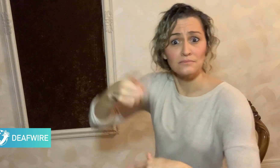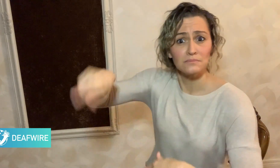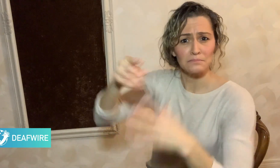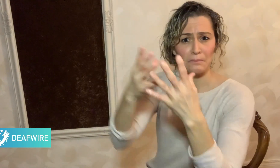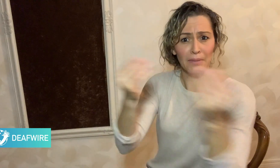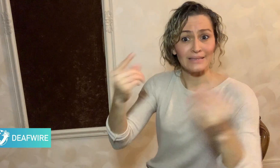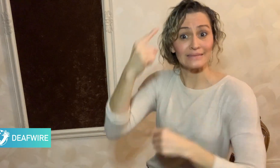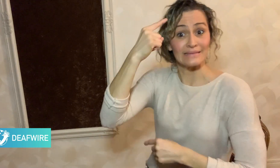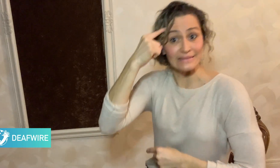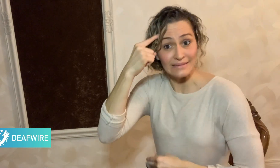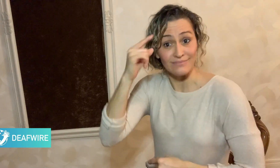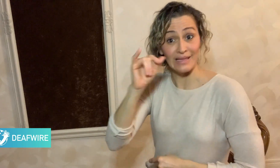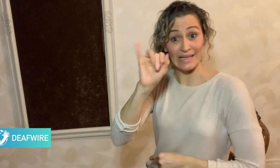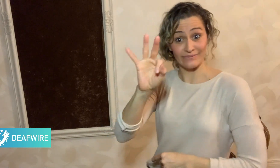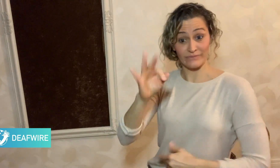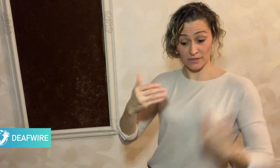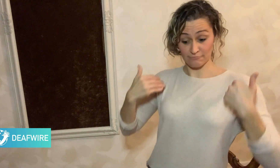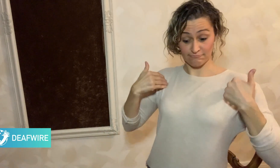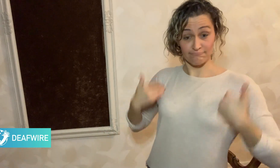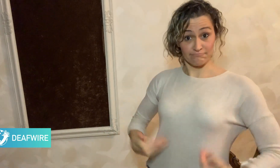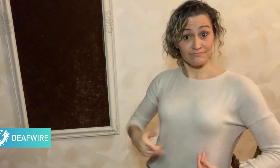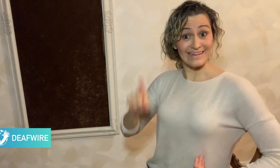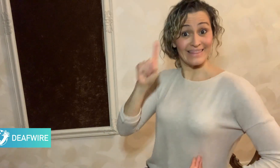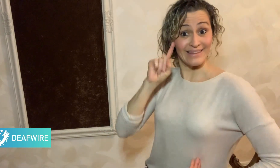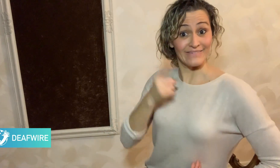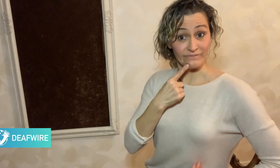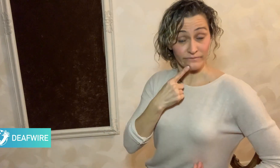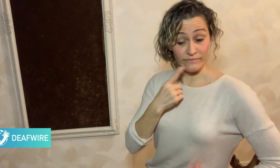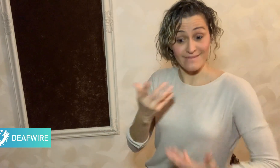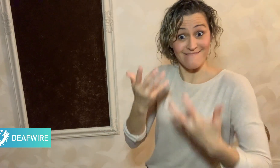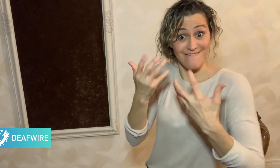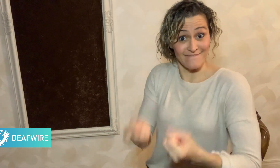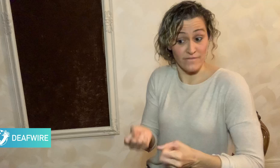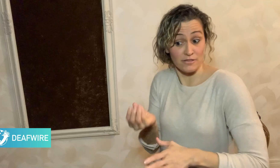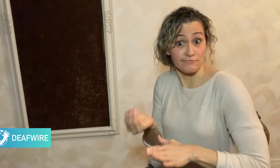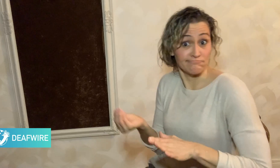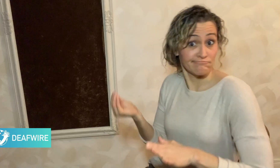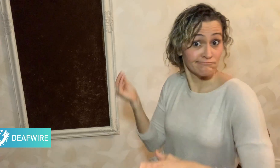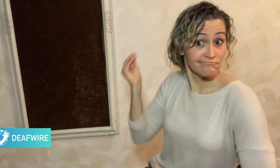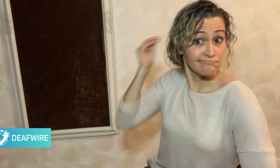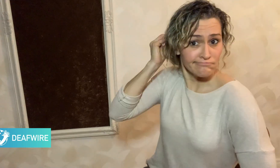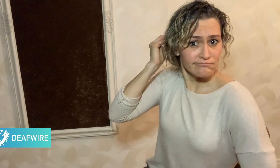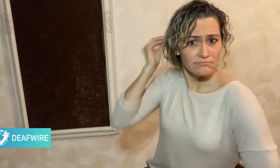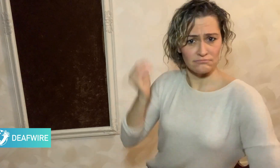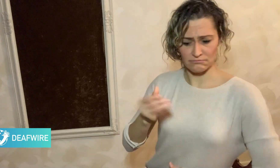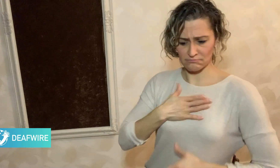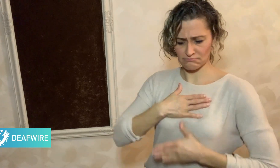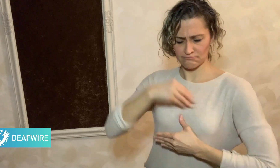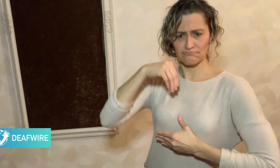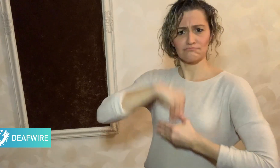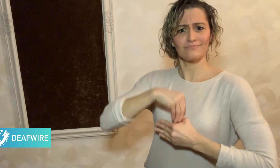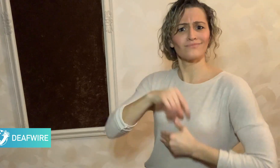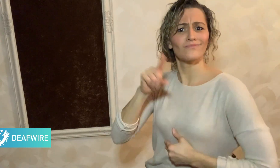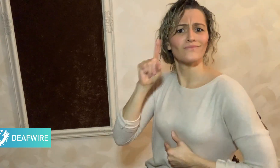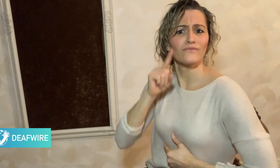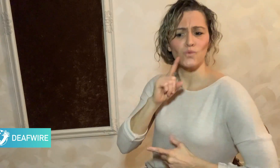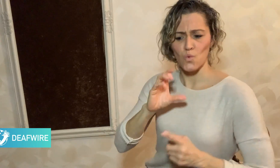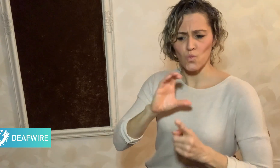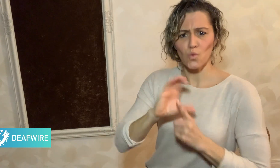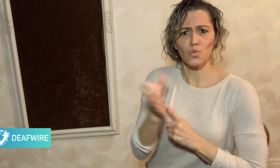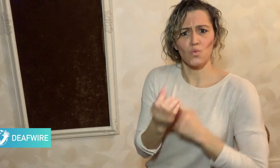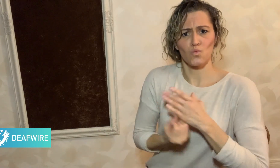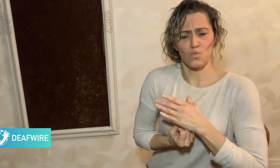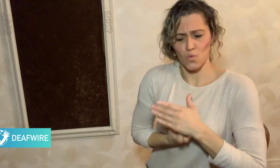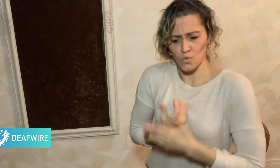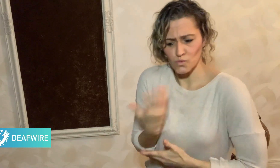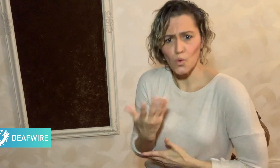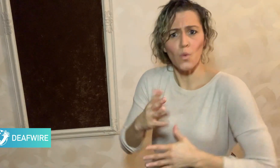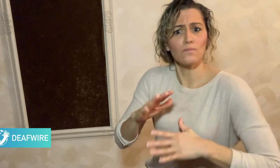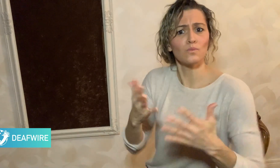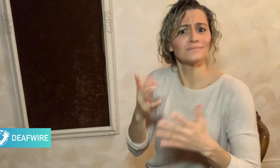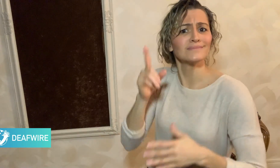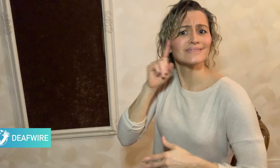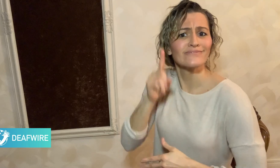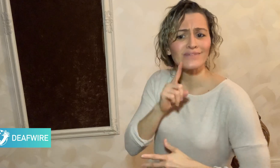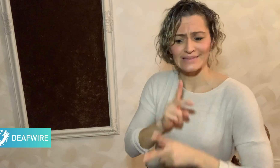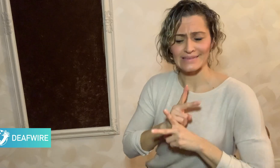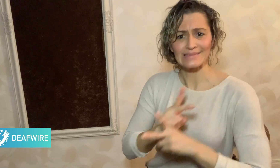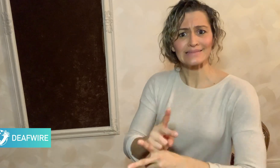the individual’s Deaf culture and Deaf identity,